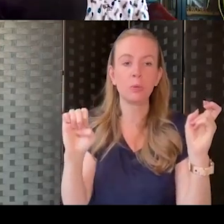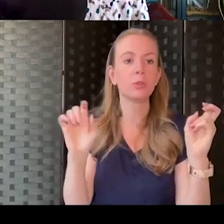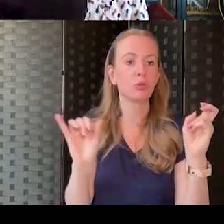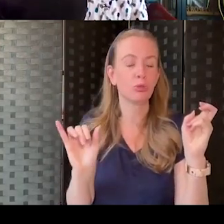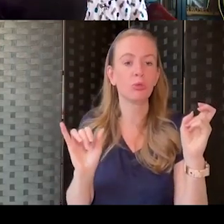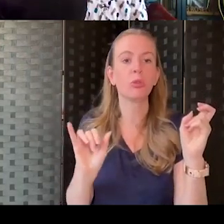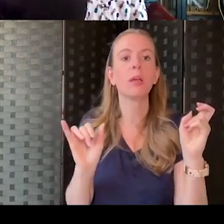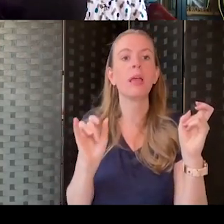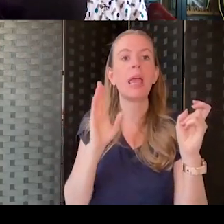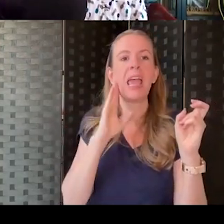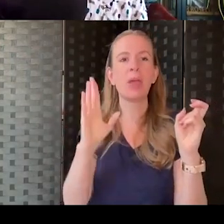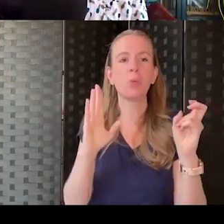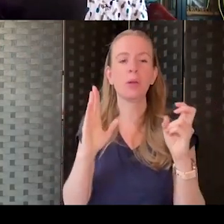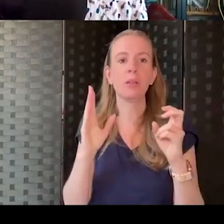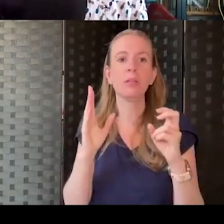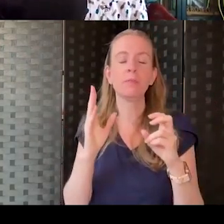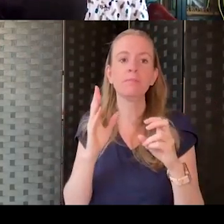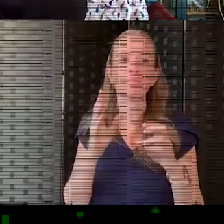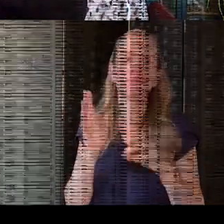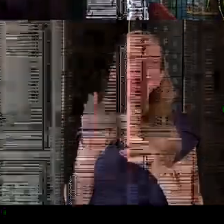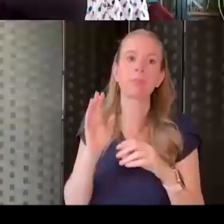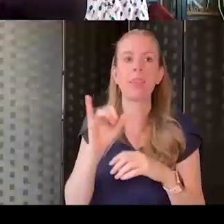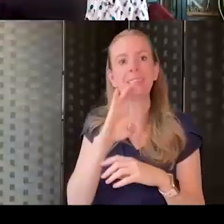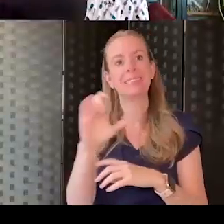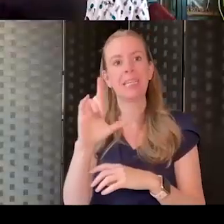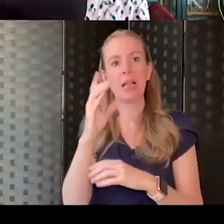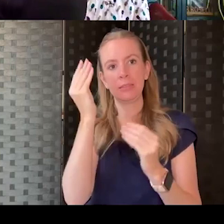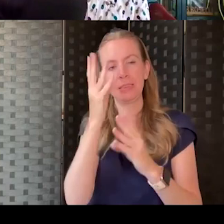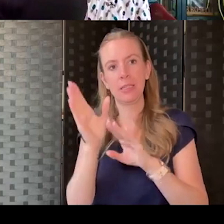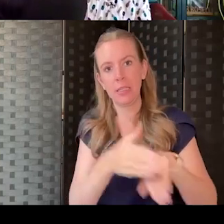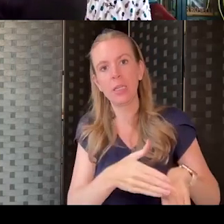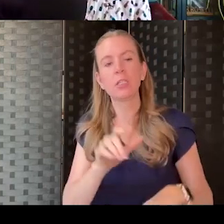will override the cell data, so that is read out. ARIA described by is also ineffective in this